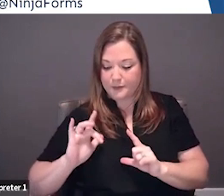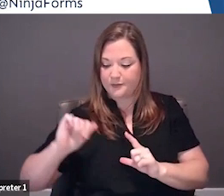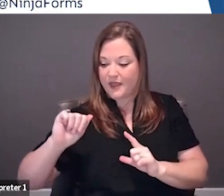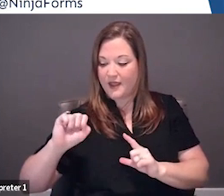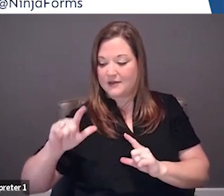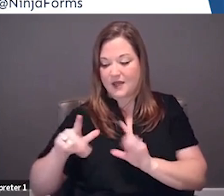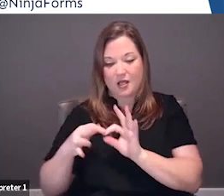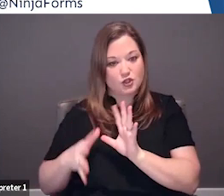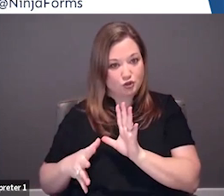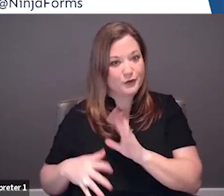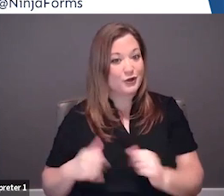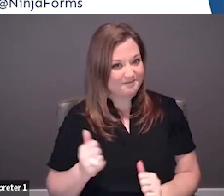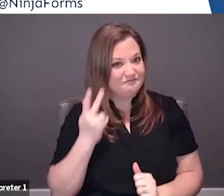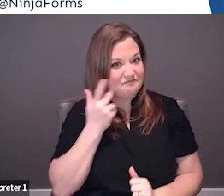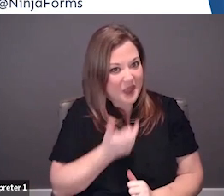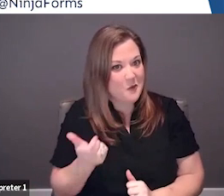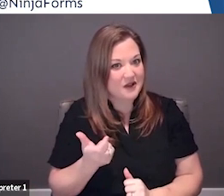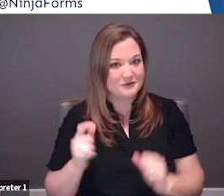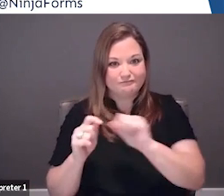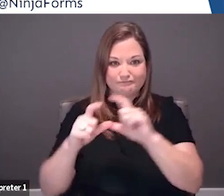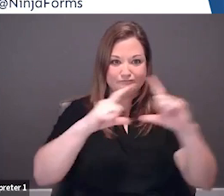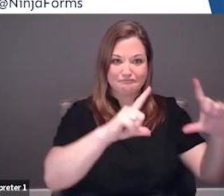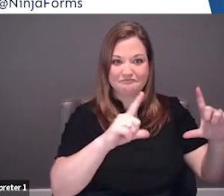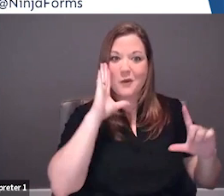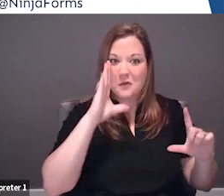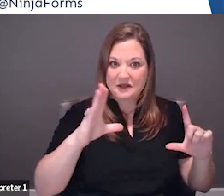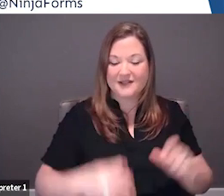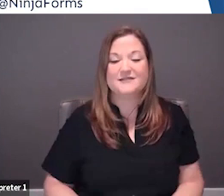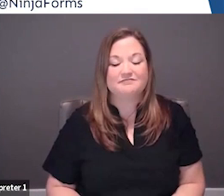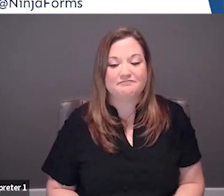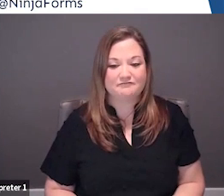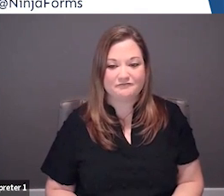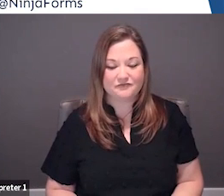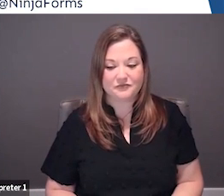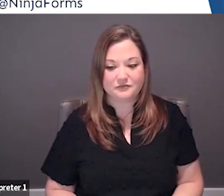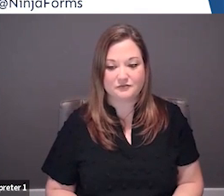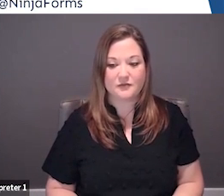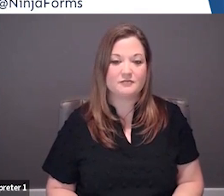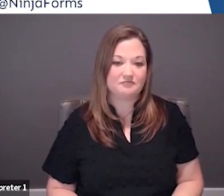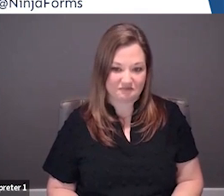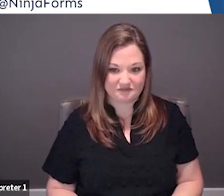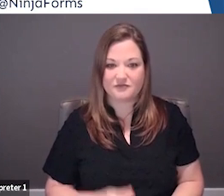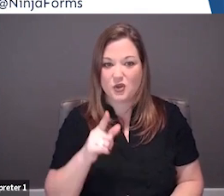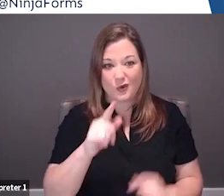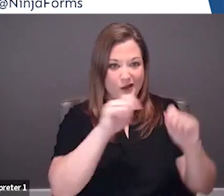and find the interpretation. You can watch it. You can open it in another window and put it wherever you want